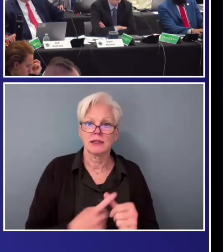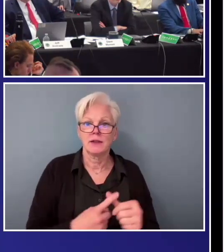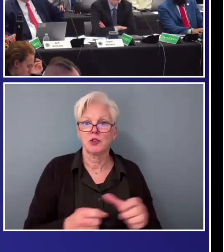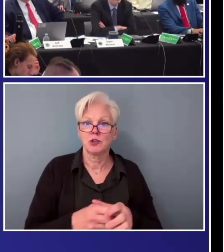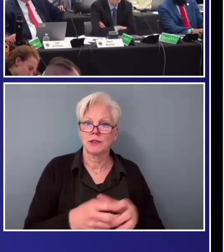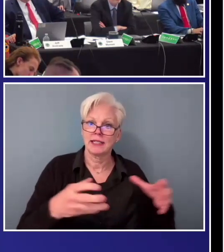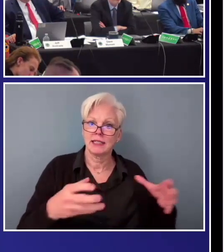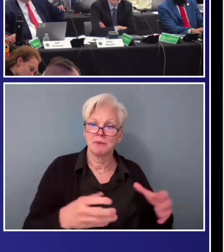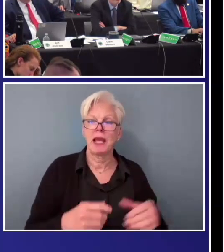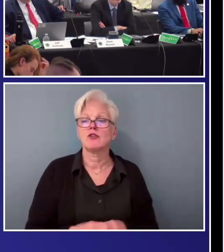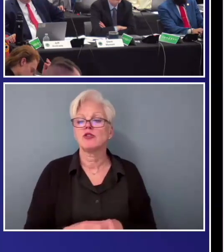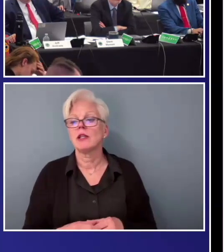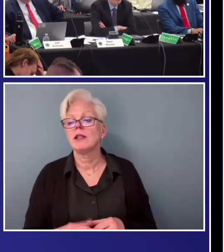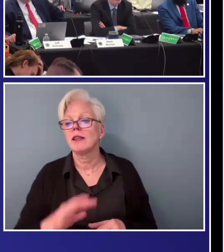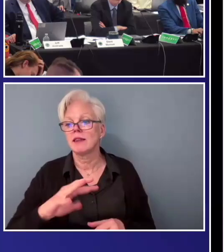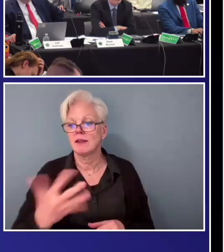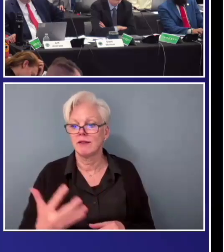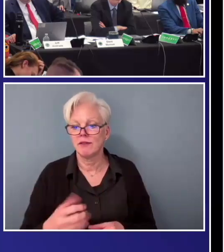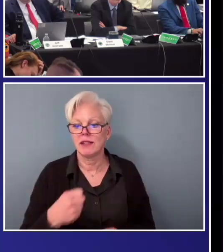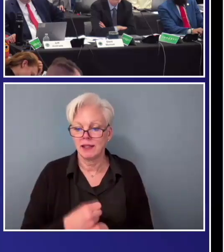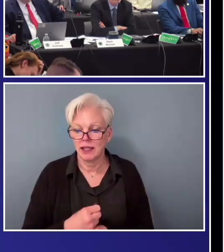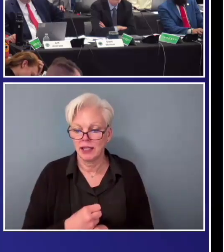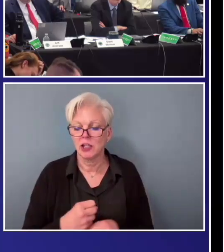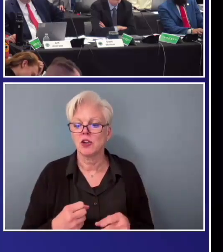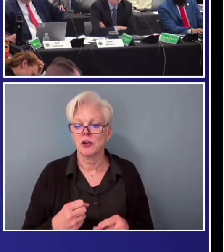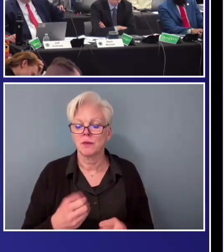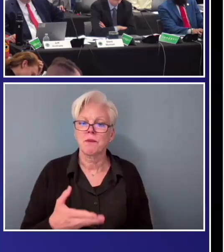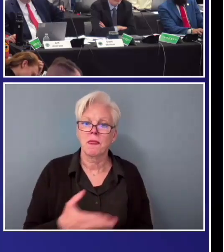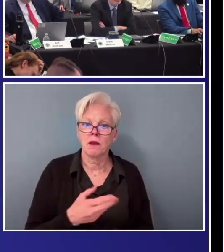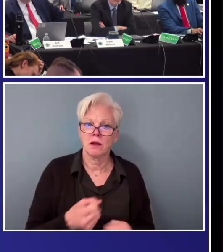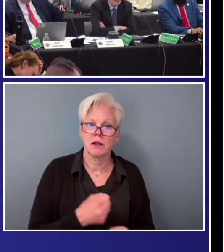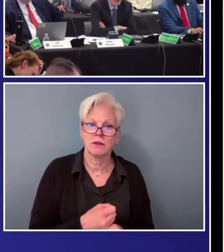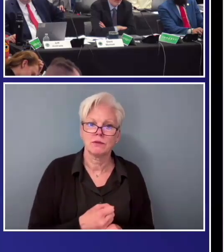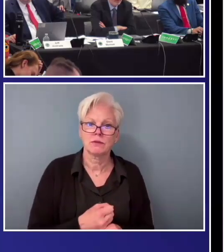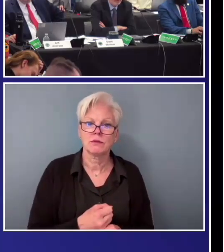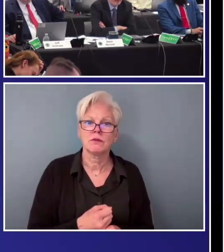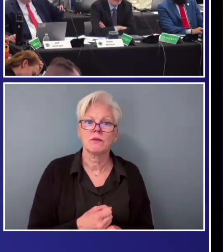the fifth award year prior to the year for which the most -- for the most recent data